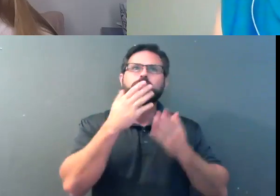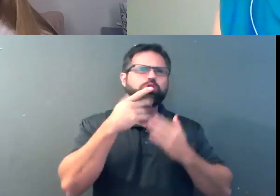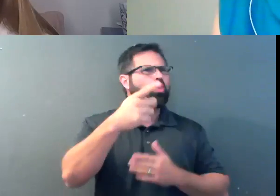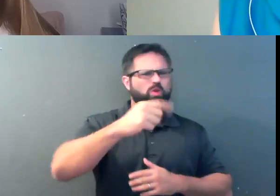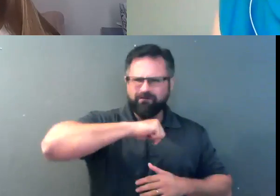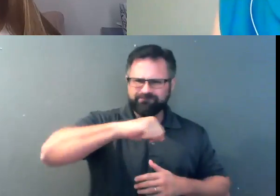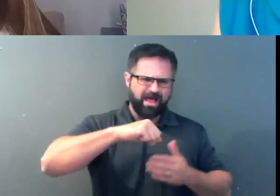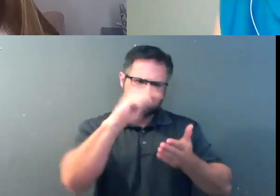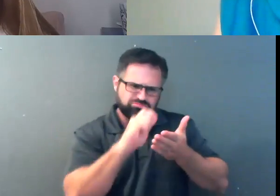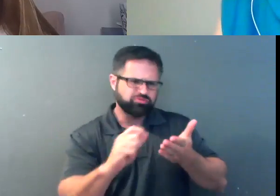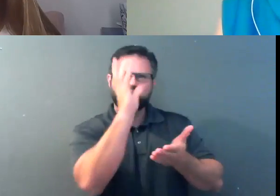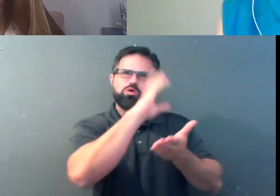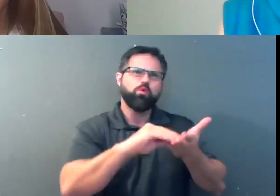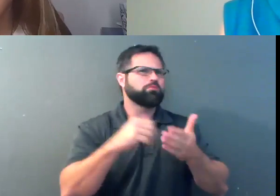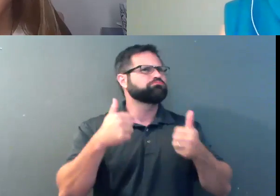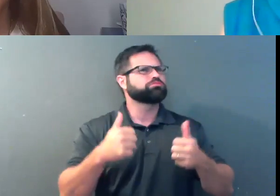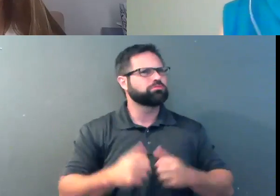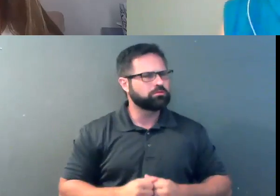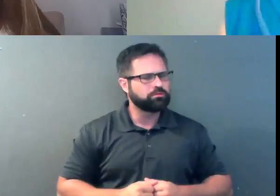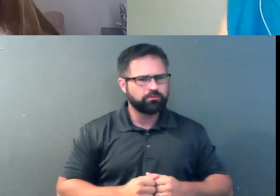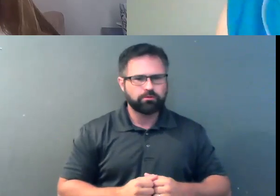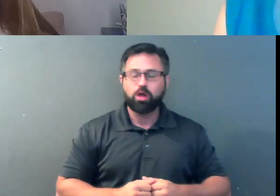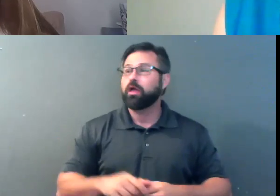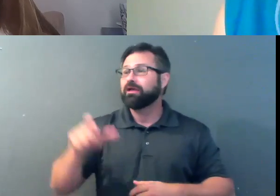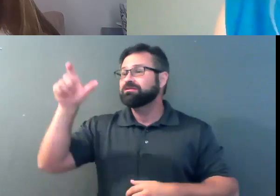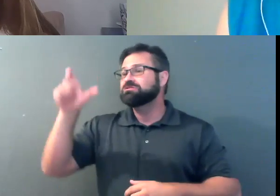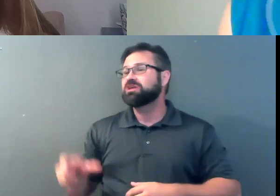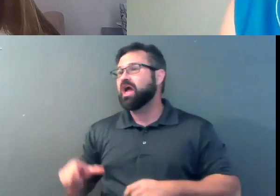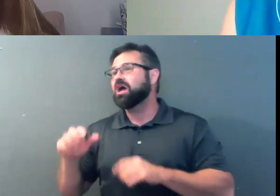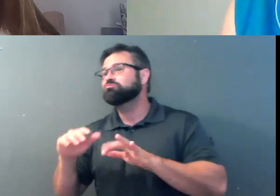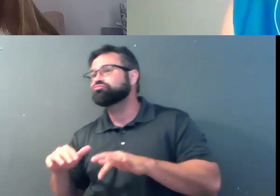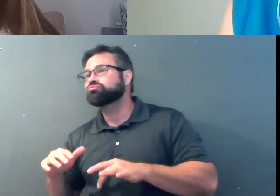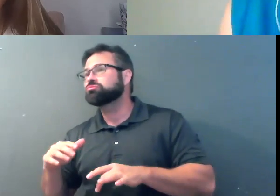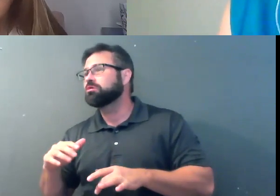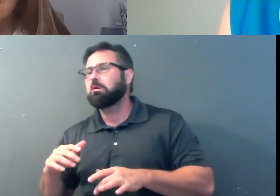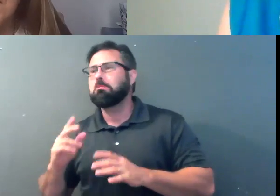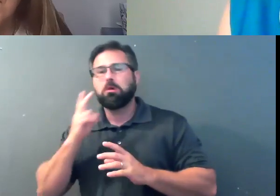thank you so much we don't have anything in the chat box do we no we don't have okay thank you